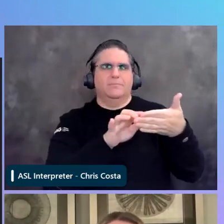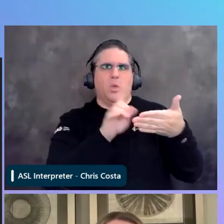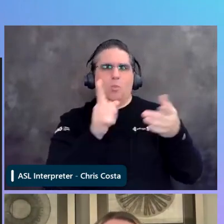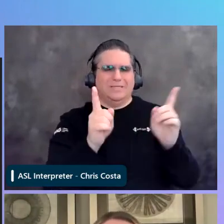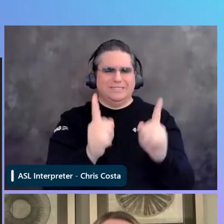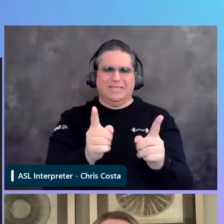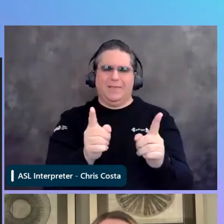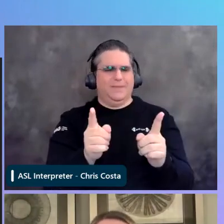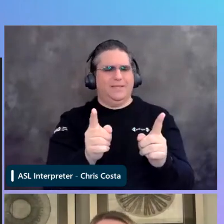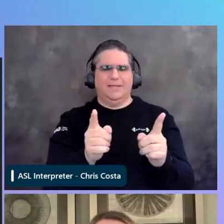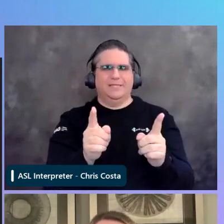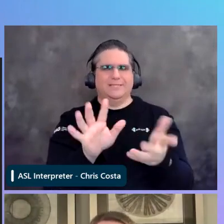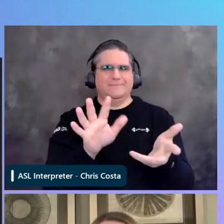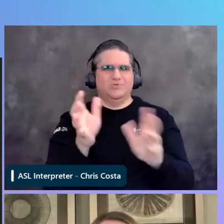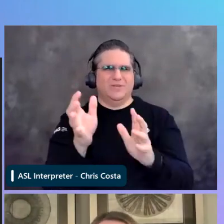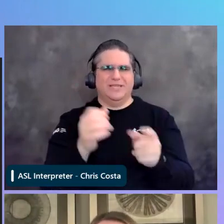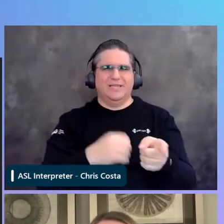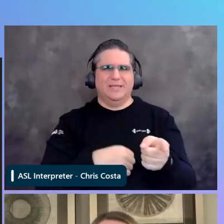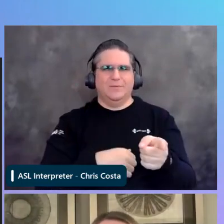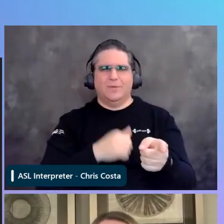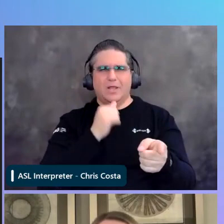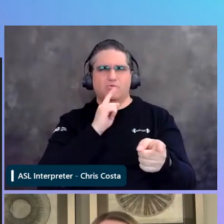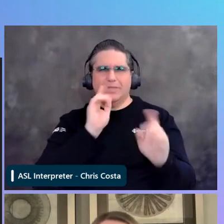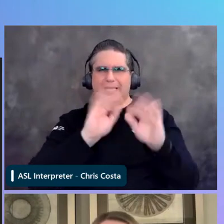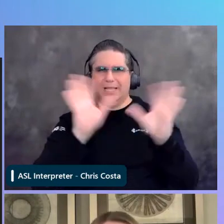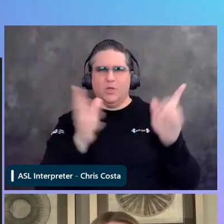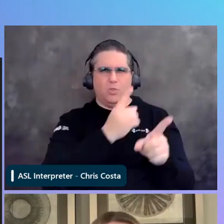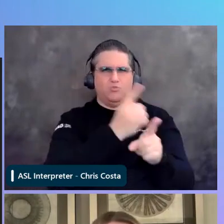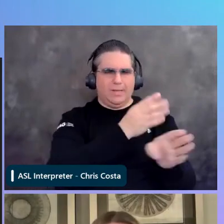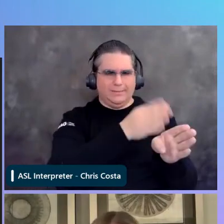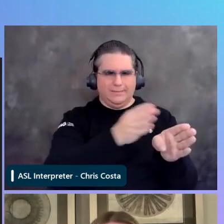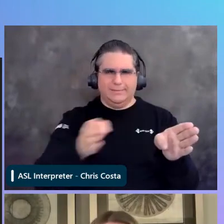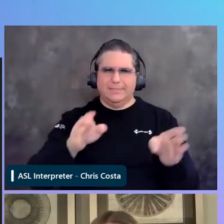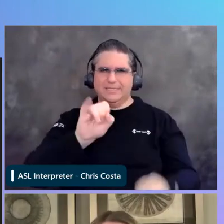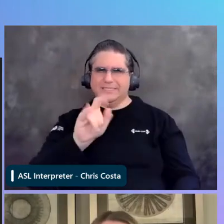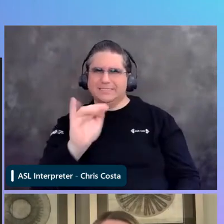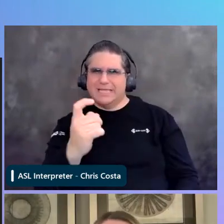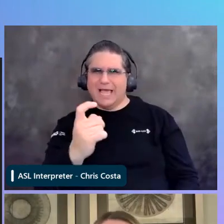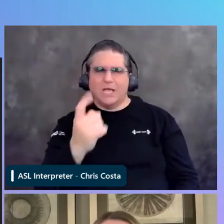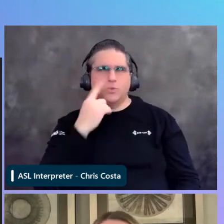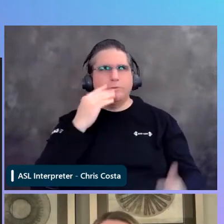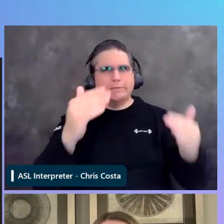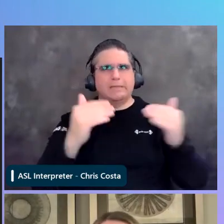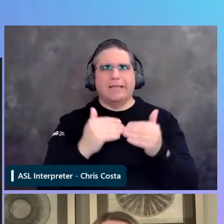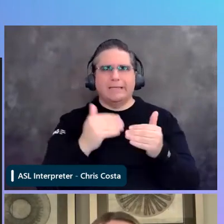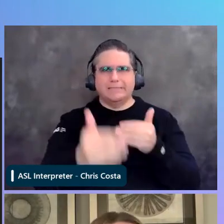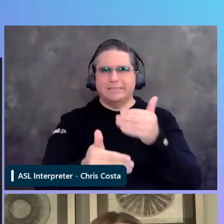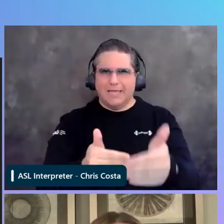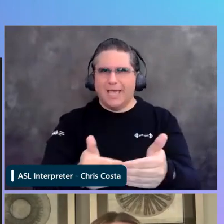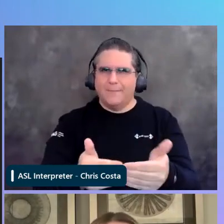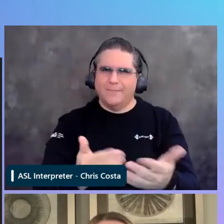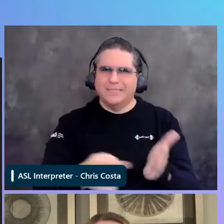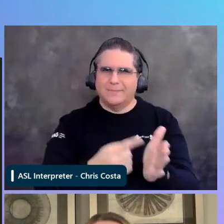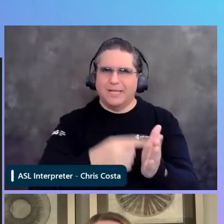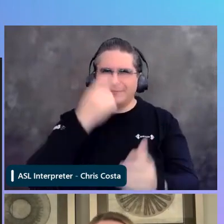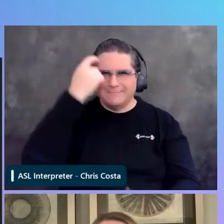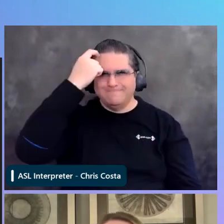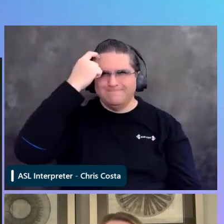the syntax or maybe the next logical step that we want to put put forward right. Um, instead